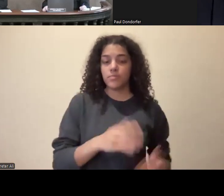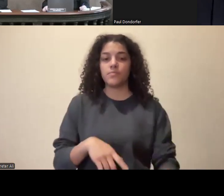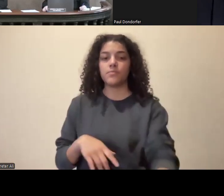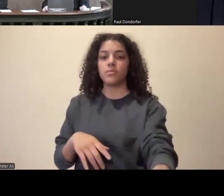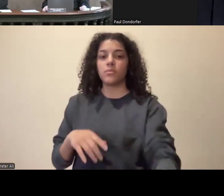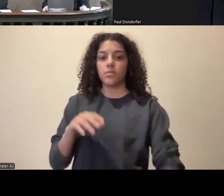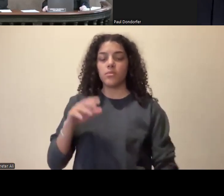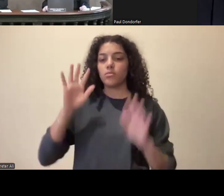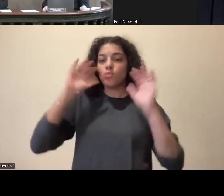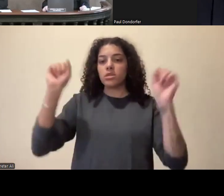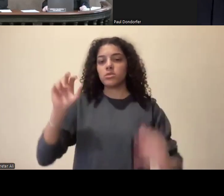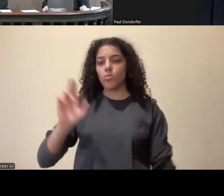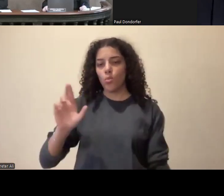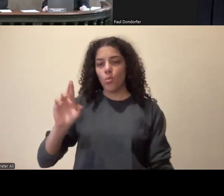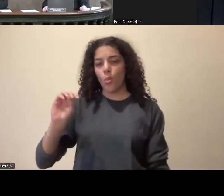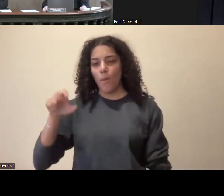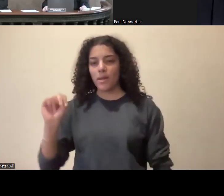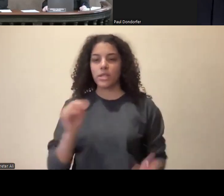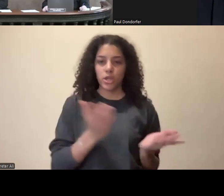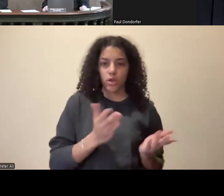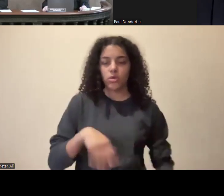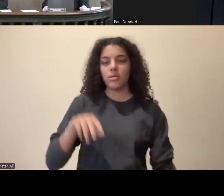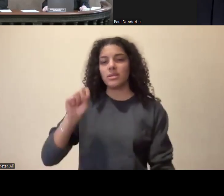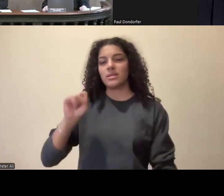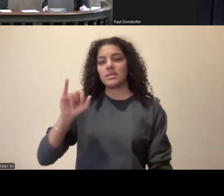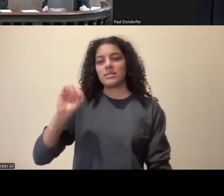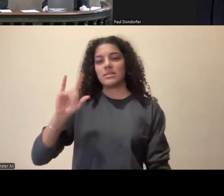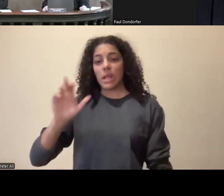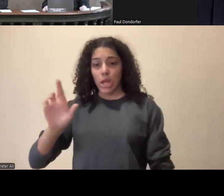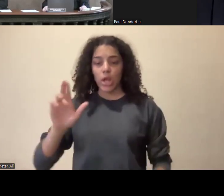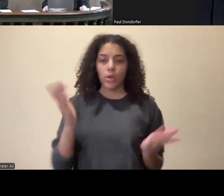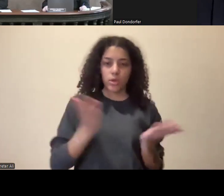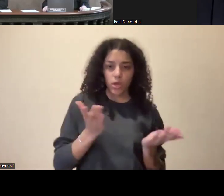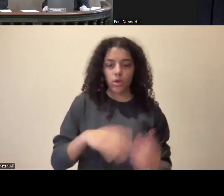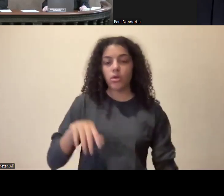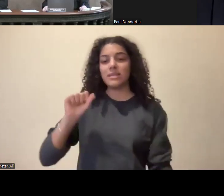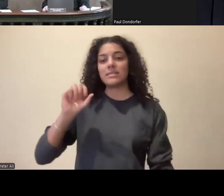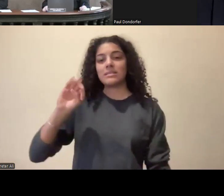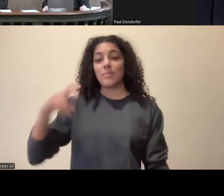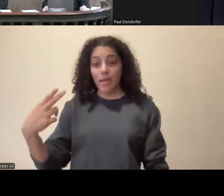here President Roman is present Mr Sinclair Mr Sinclair is present Miss Smith Miss Smith is